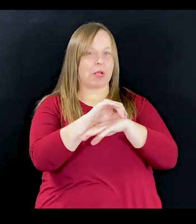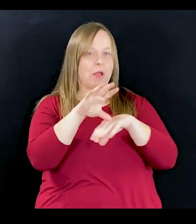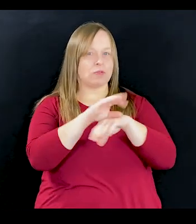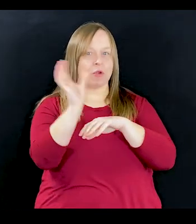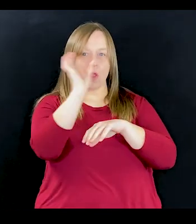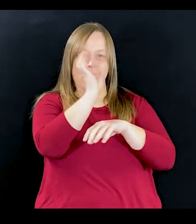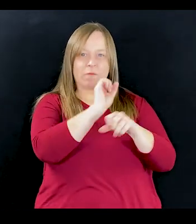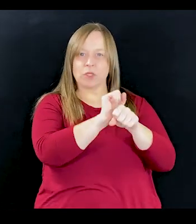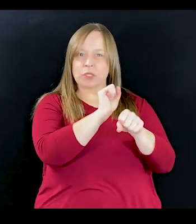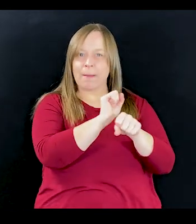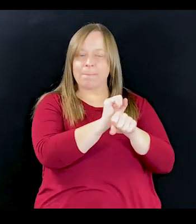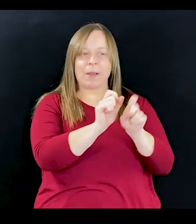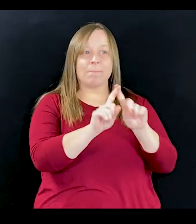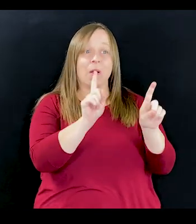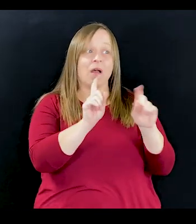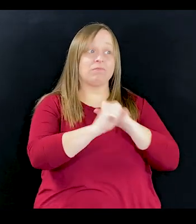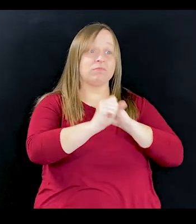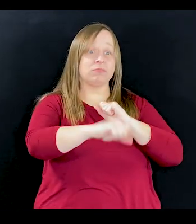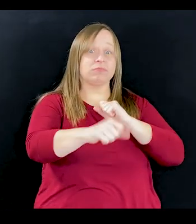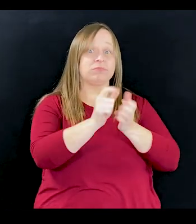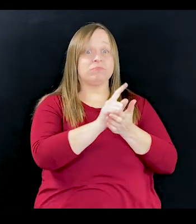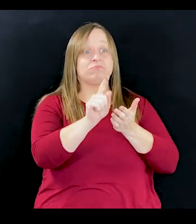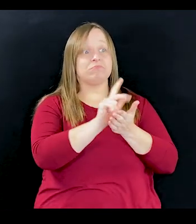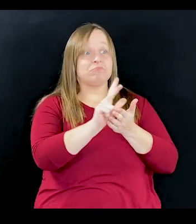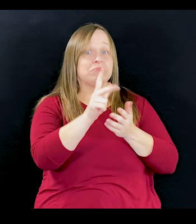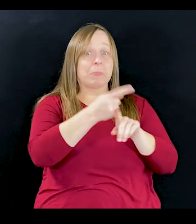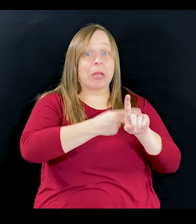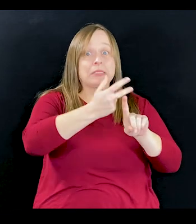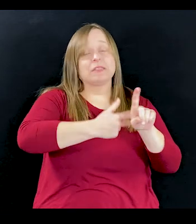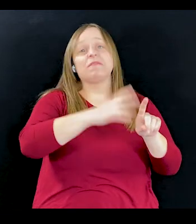counselor to look for a job but that can take several weeks or months because